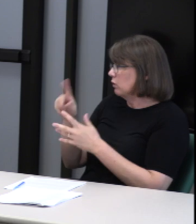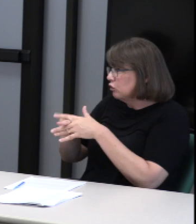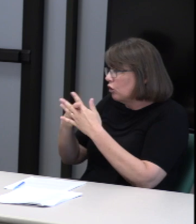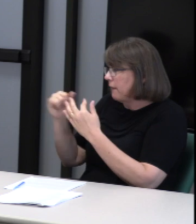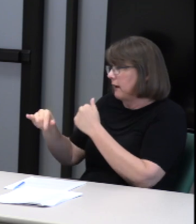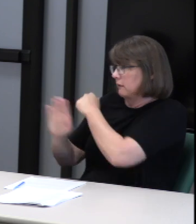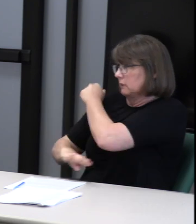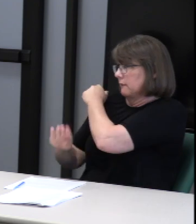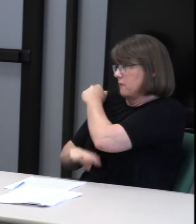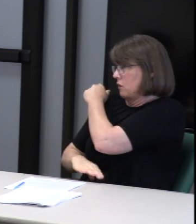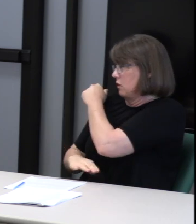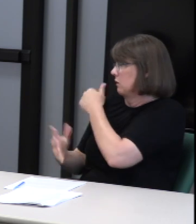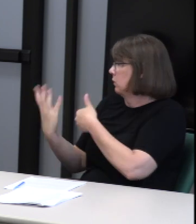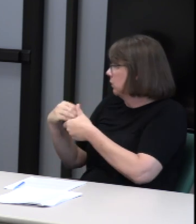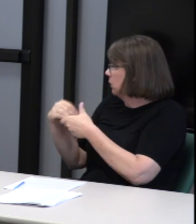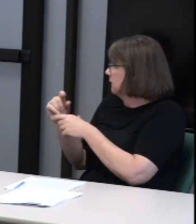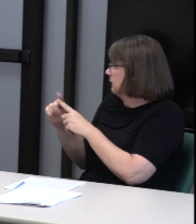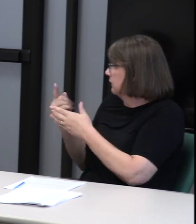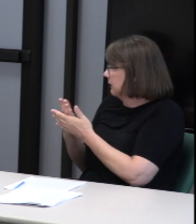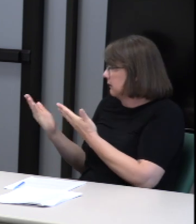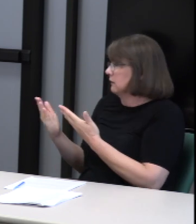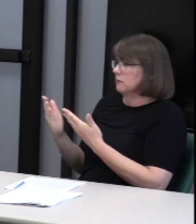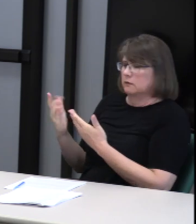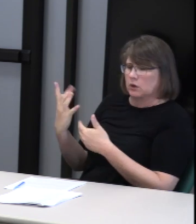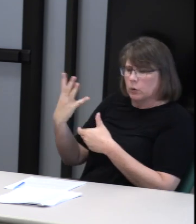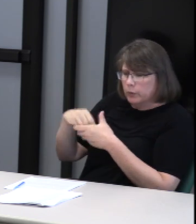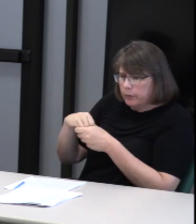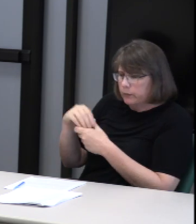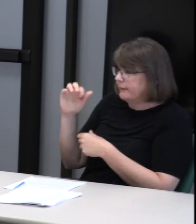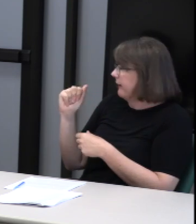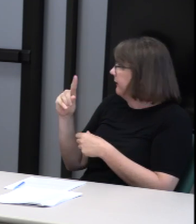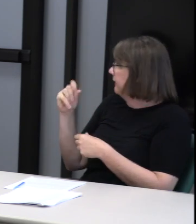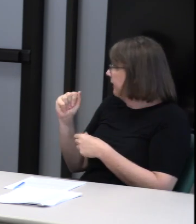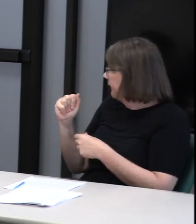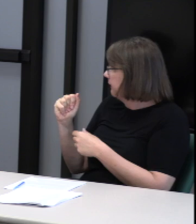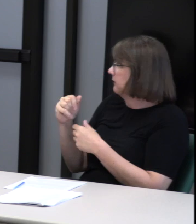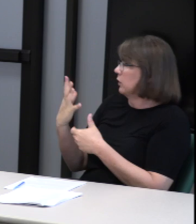and create the portfolio along these lines. And starting in the fall, we can